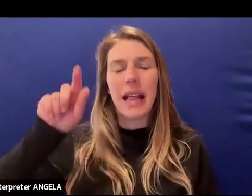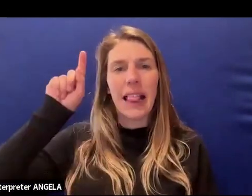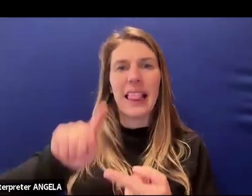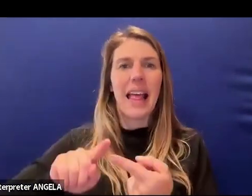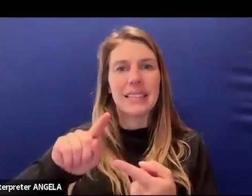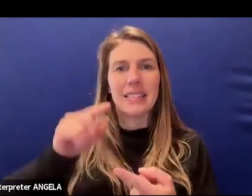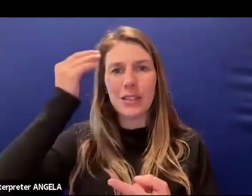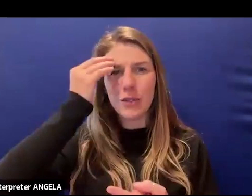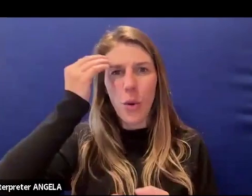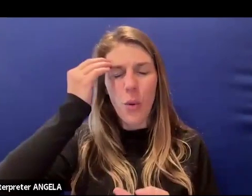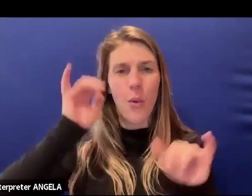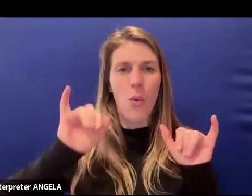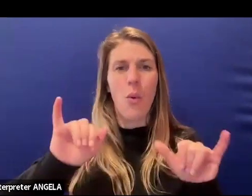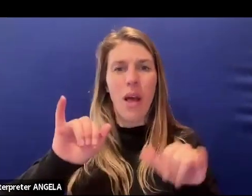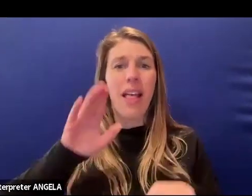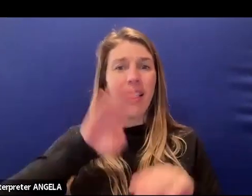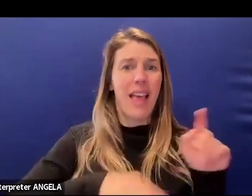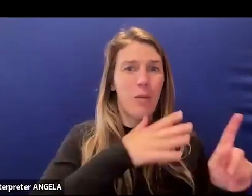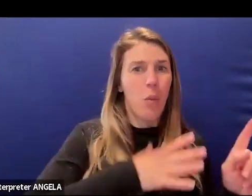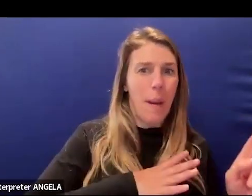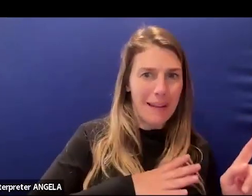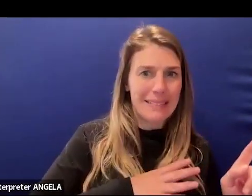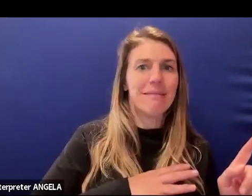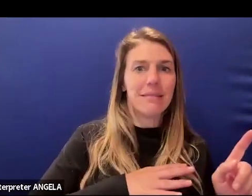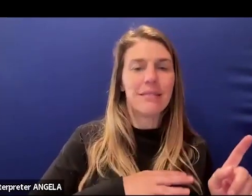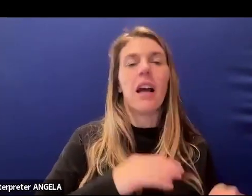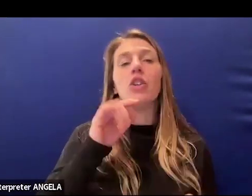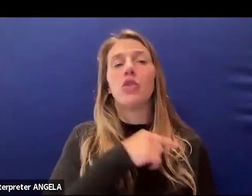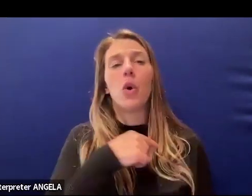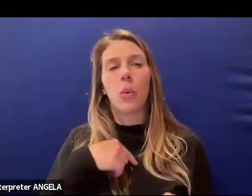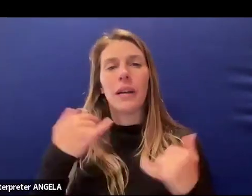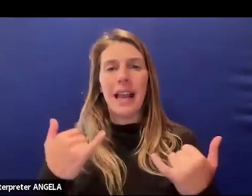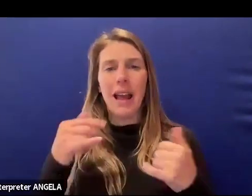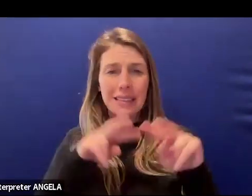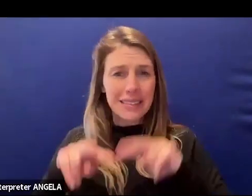in STEM education and careers than we do about women." When you look, there isn't necessarily